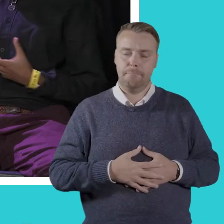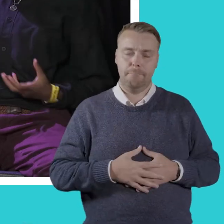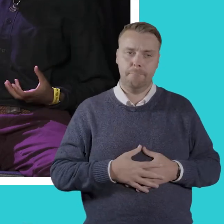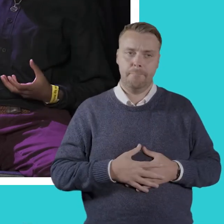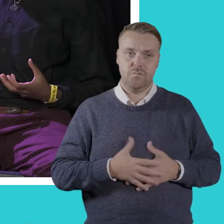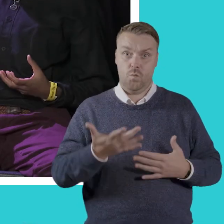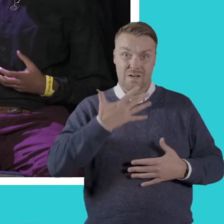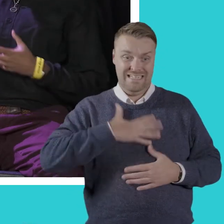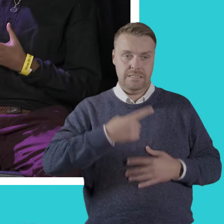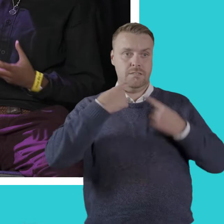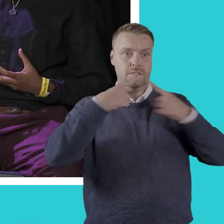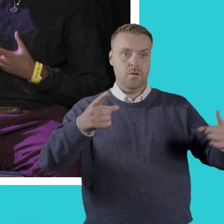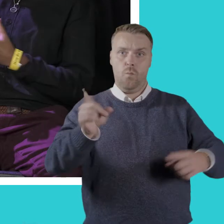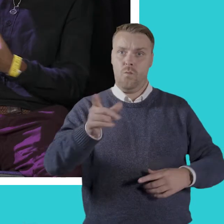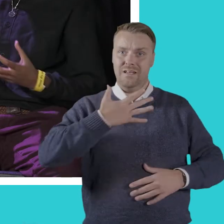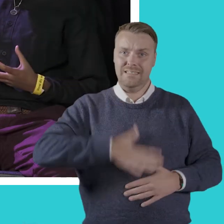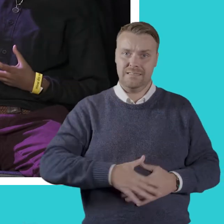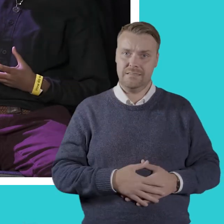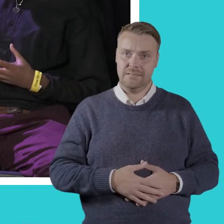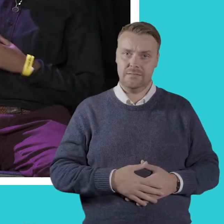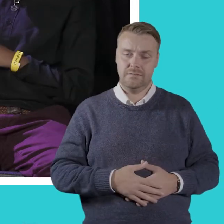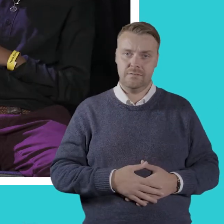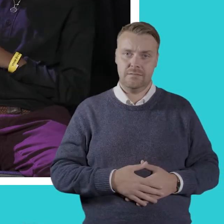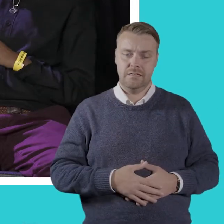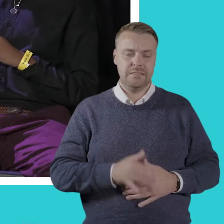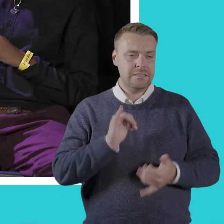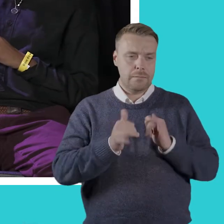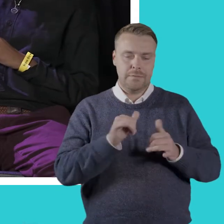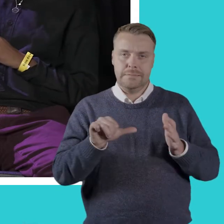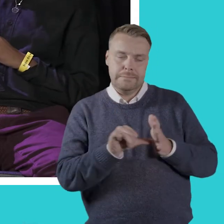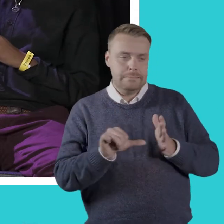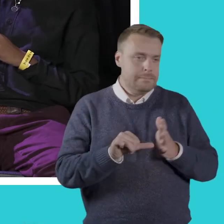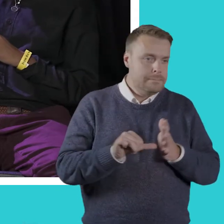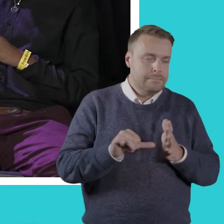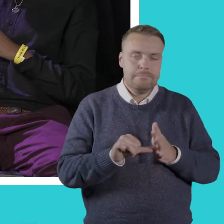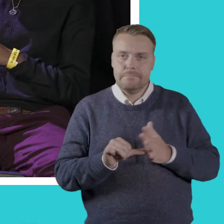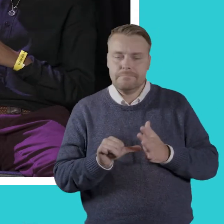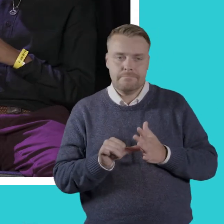we need. You know and sometimes the stickiness of that is being able to speak to these that